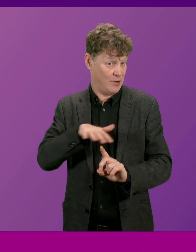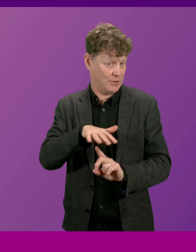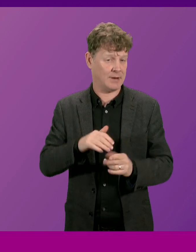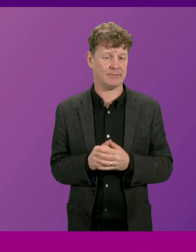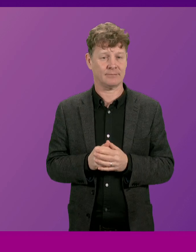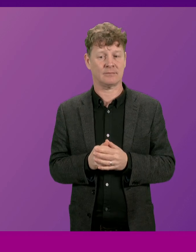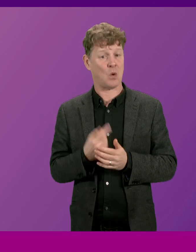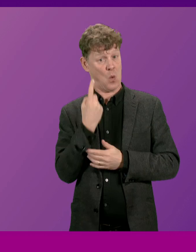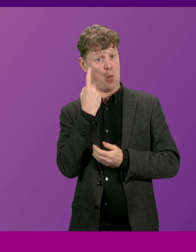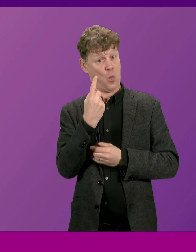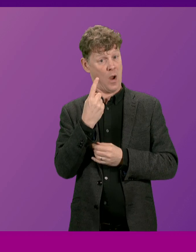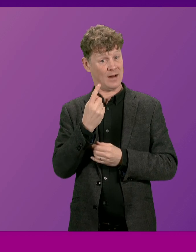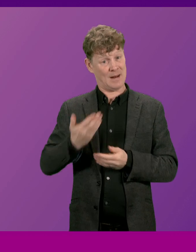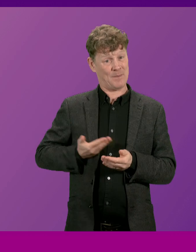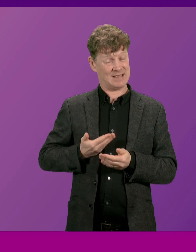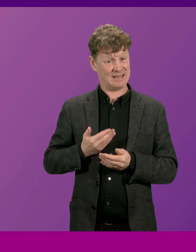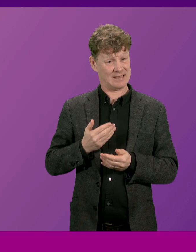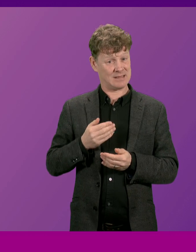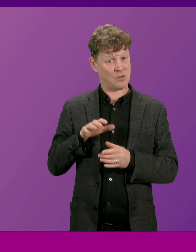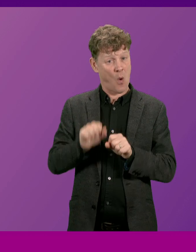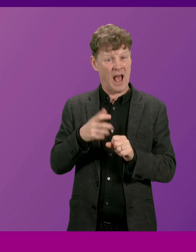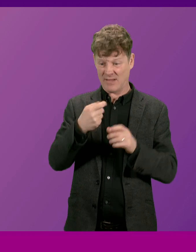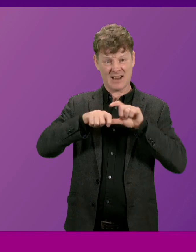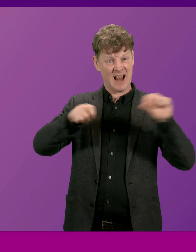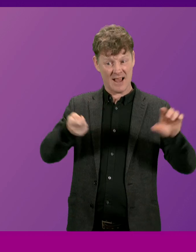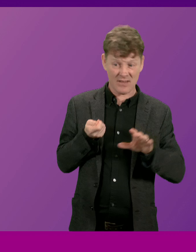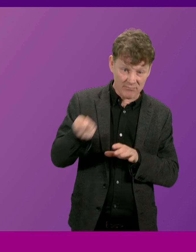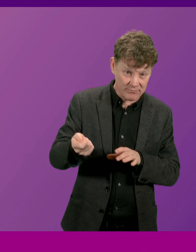including a business owner having a knife drawn on him, a customer being hospitalised, a shop